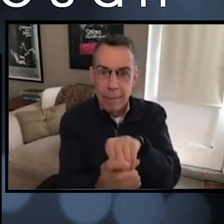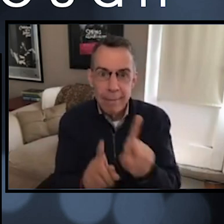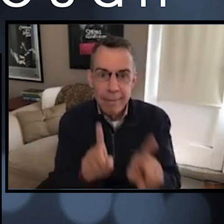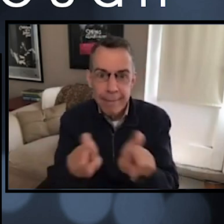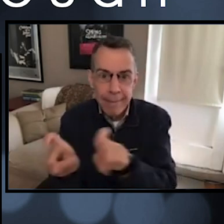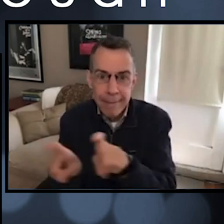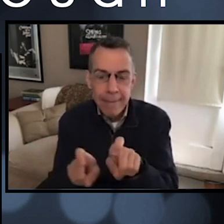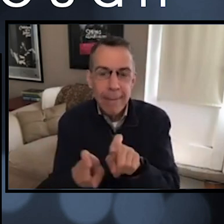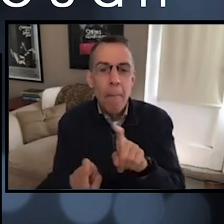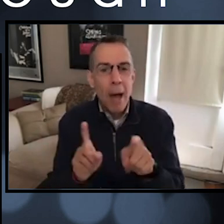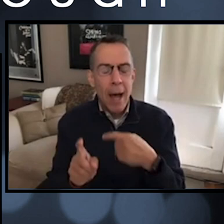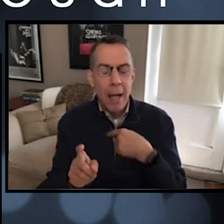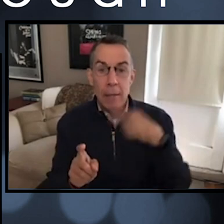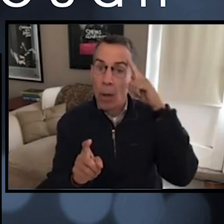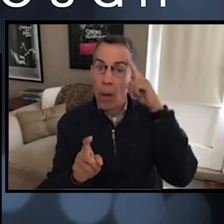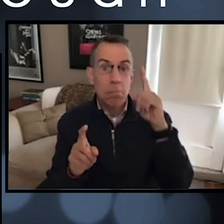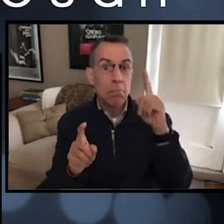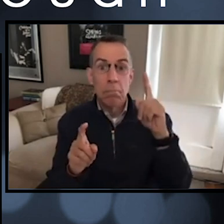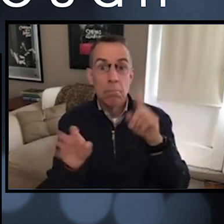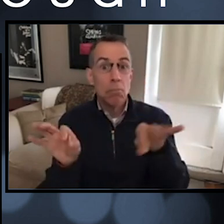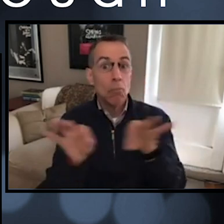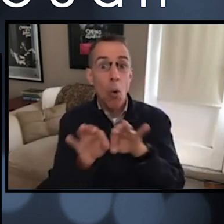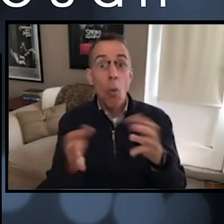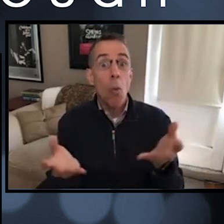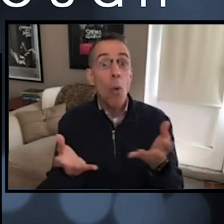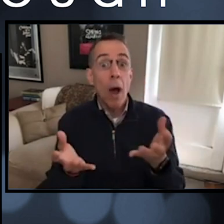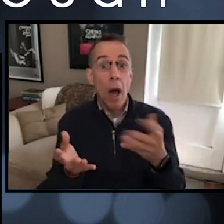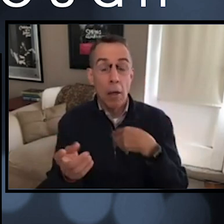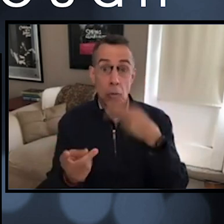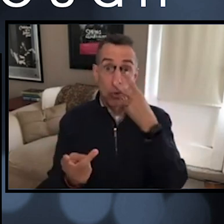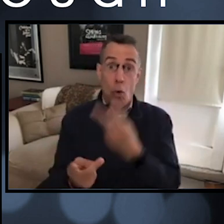was something that stood out to me and it was the moment when, Steven's